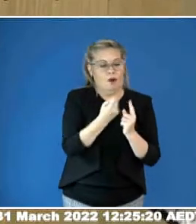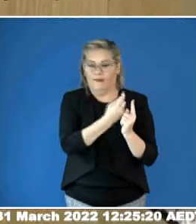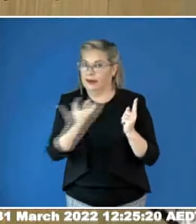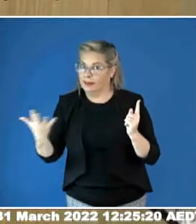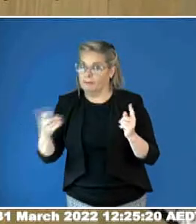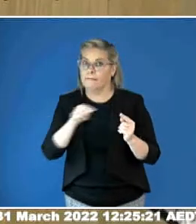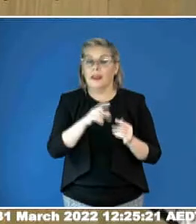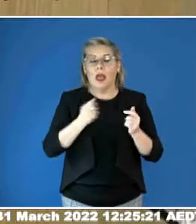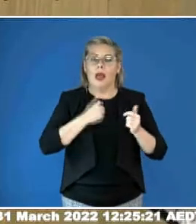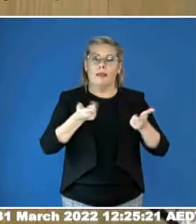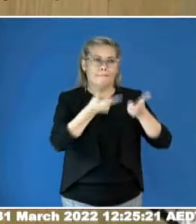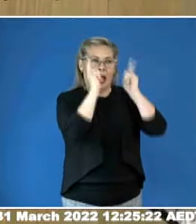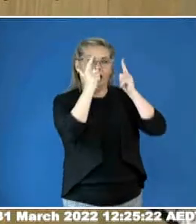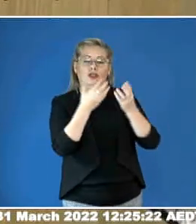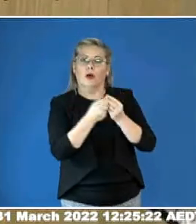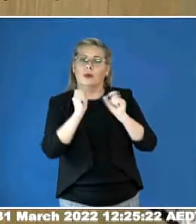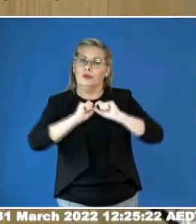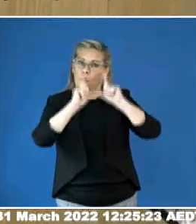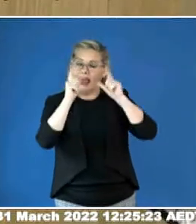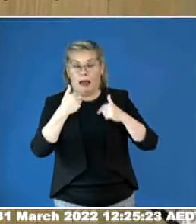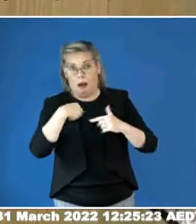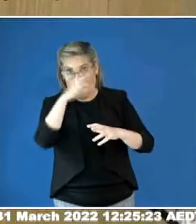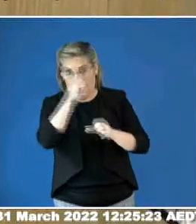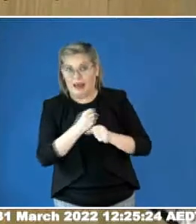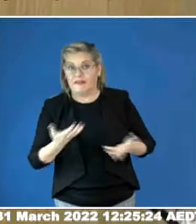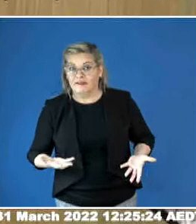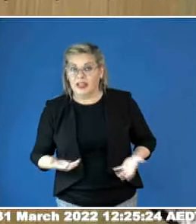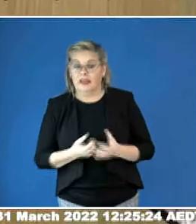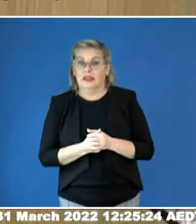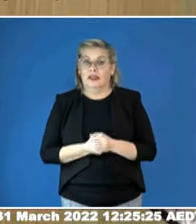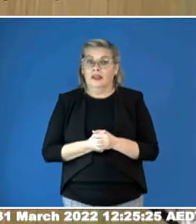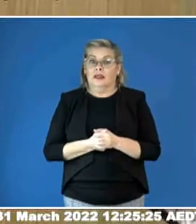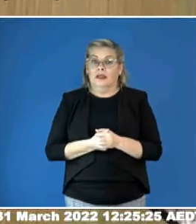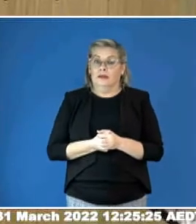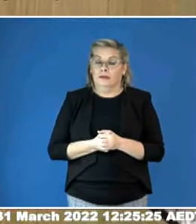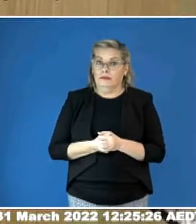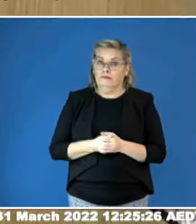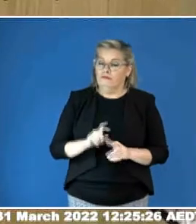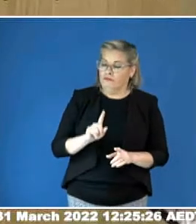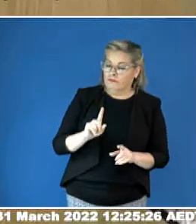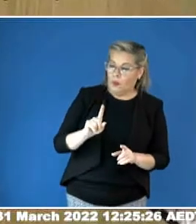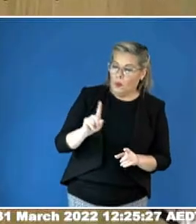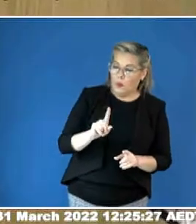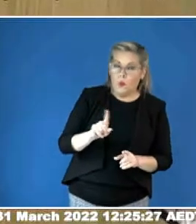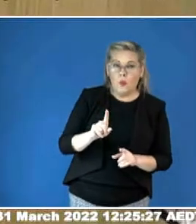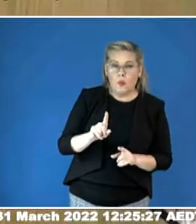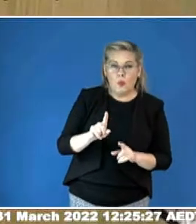And if you don't know, Ms Fraser might be able to tell us by identifying the document.